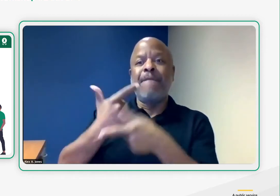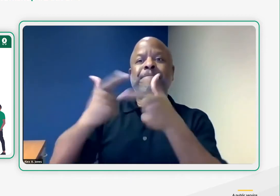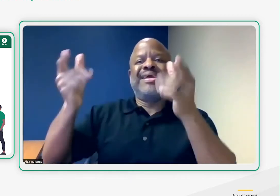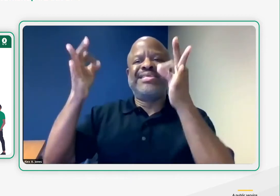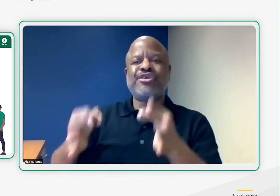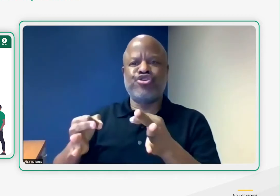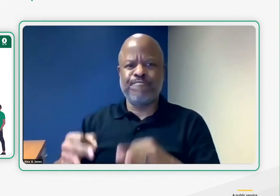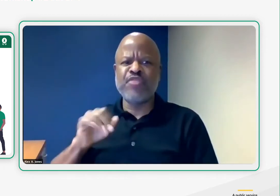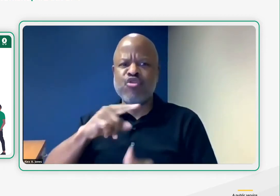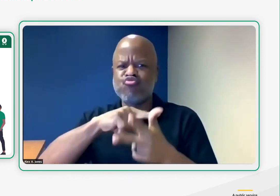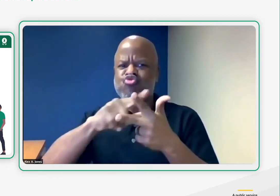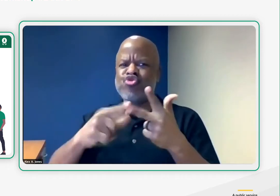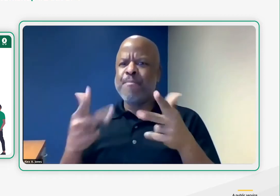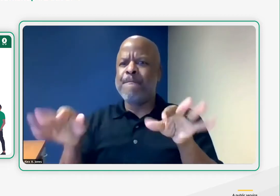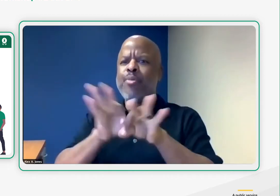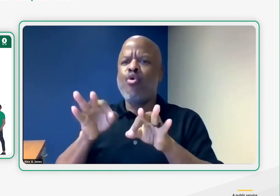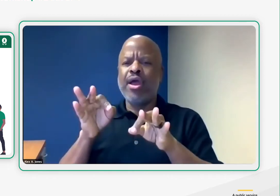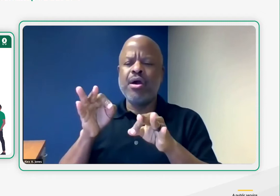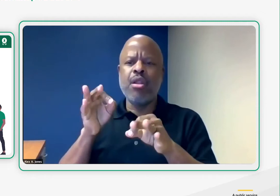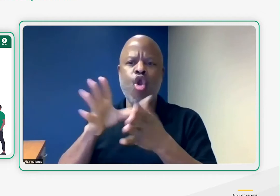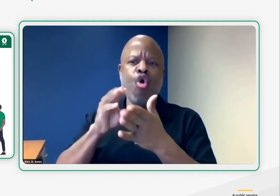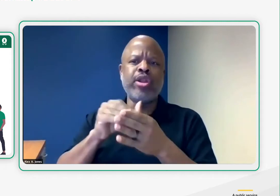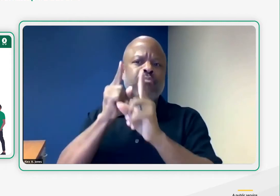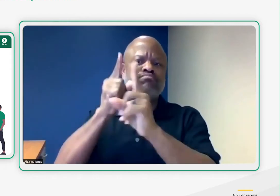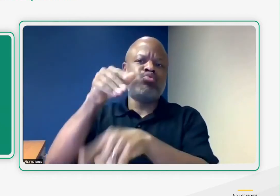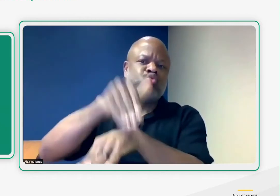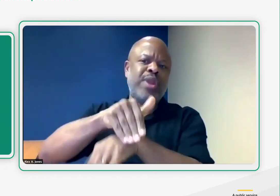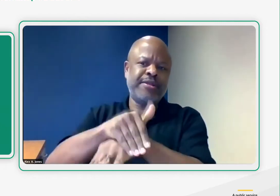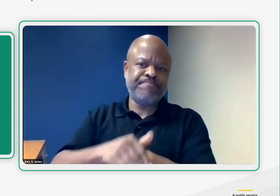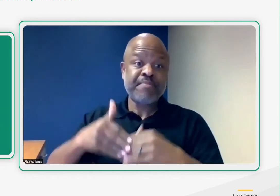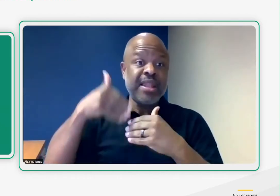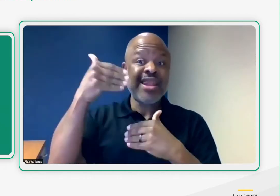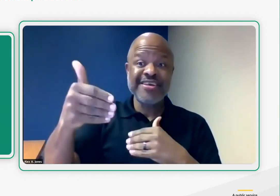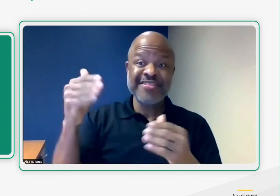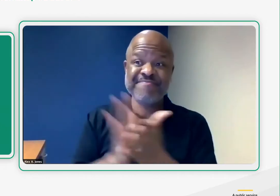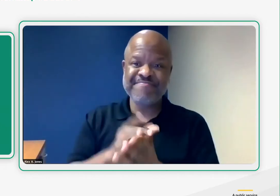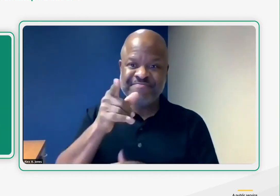from a professional. So, we will be learning a little bit more about our goals.